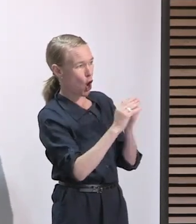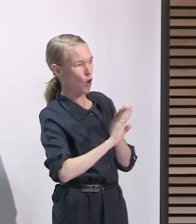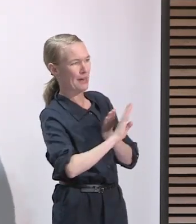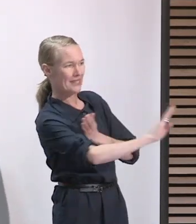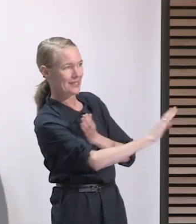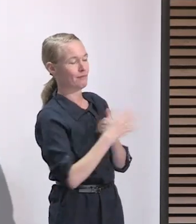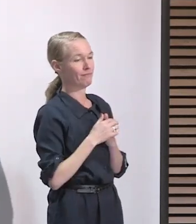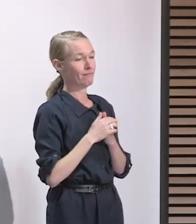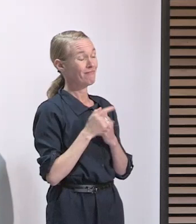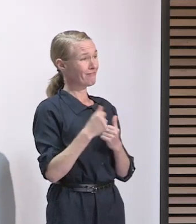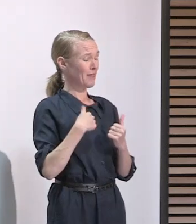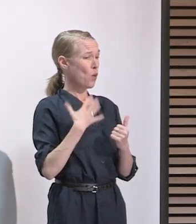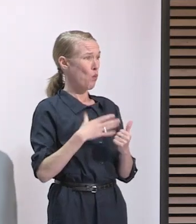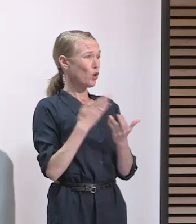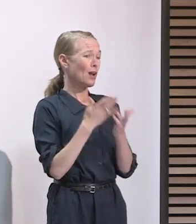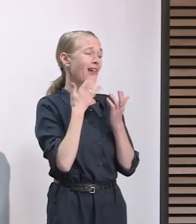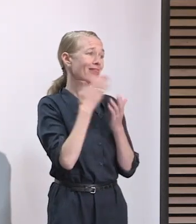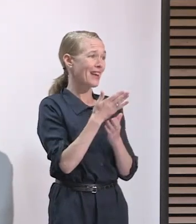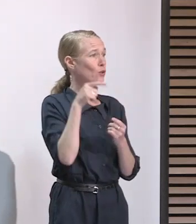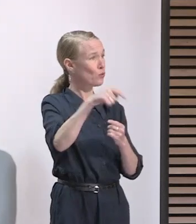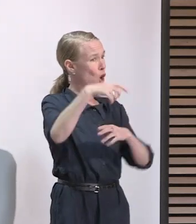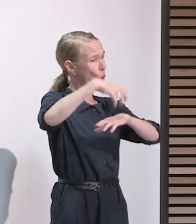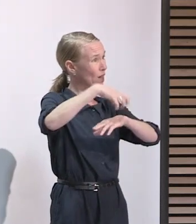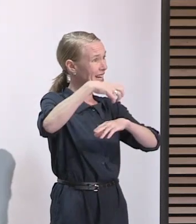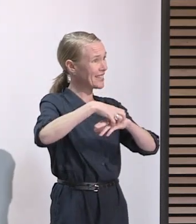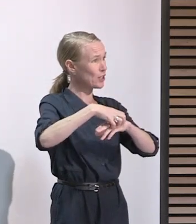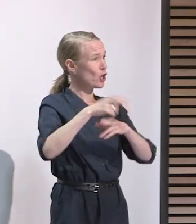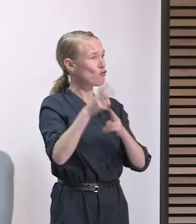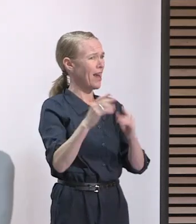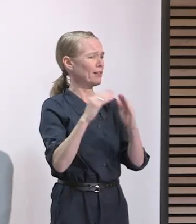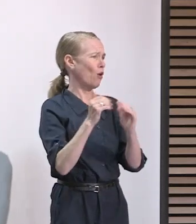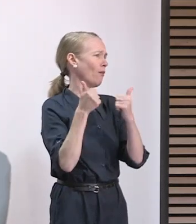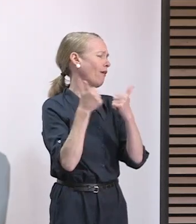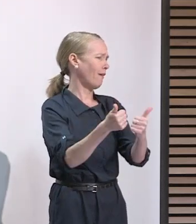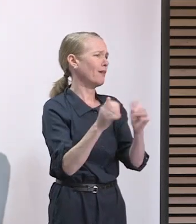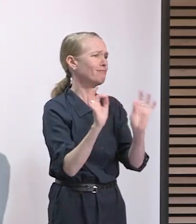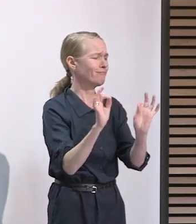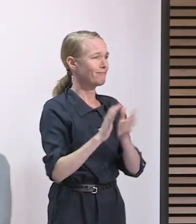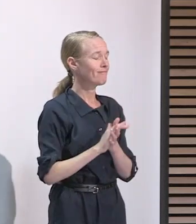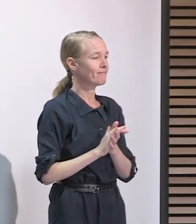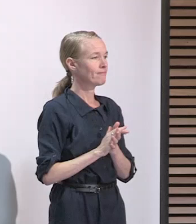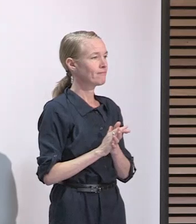precautionary measure, away from the Kingswood rest home. I would like to thank the rest